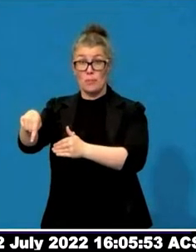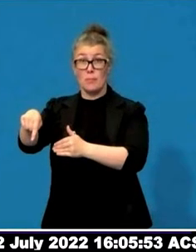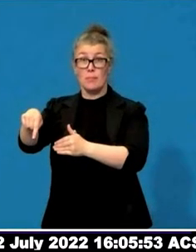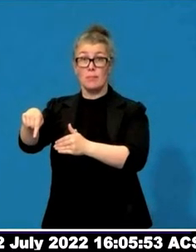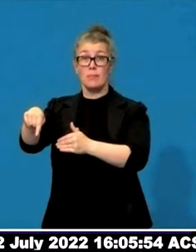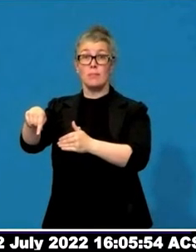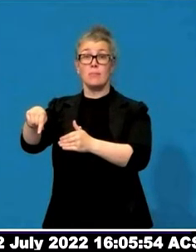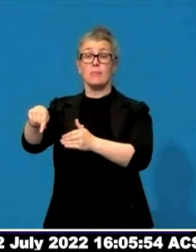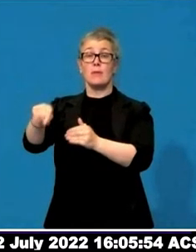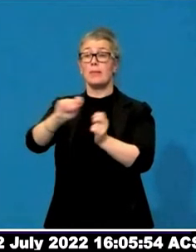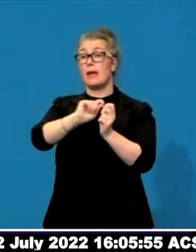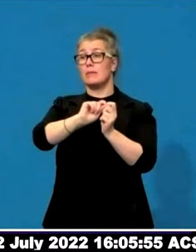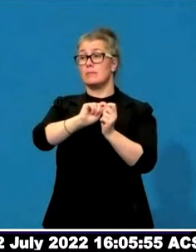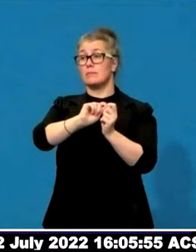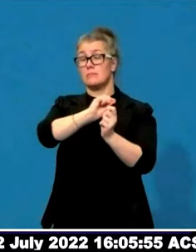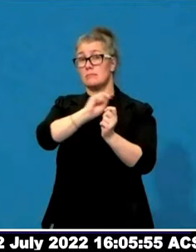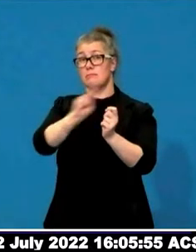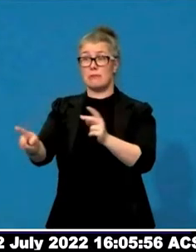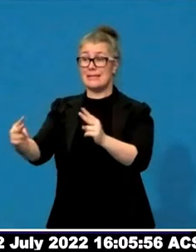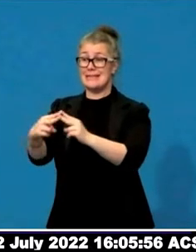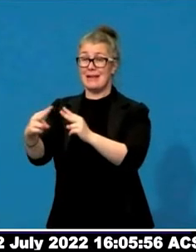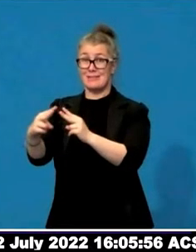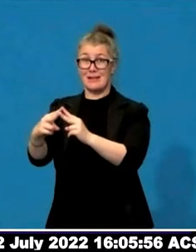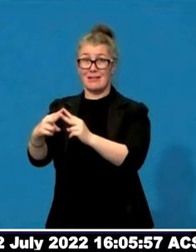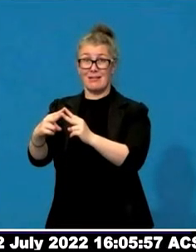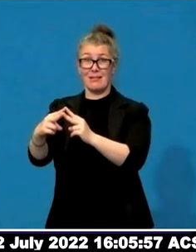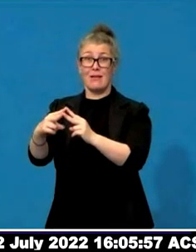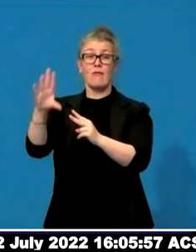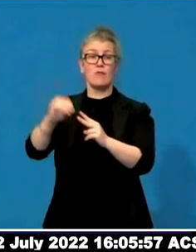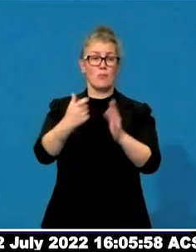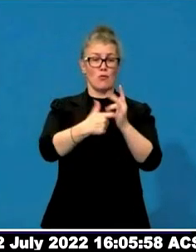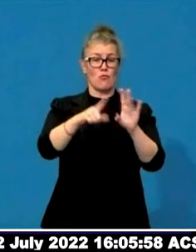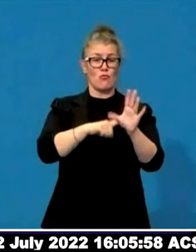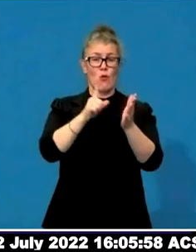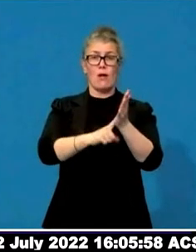And Royal Flying Doctor on 3 September. Yeah.